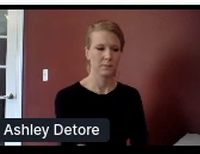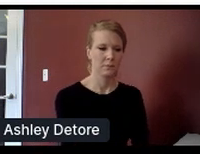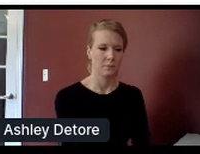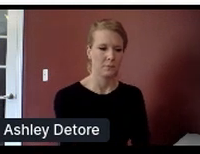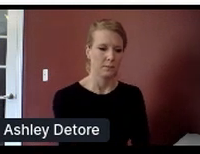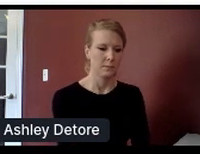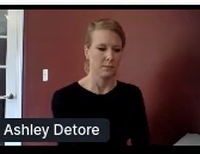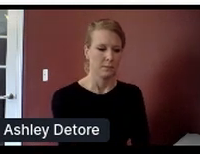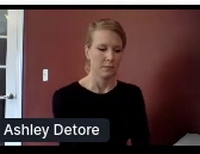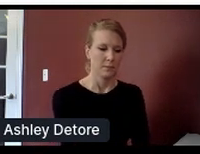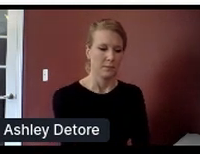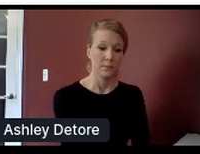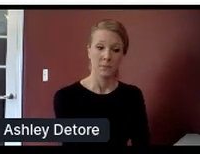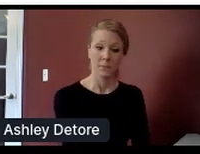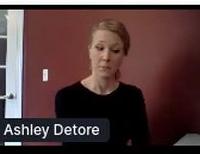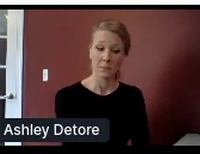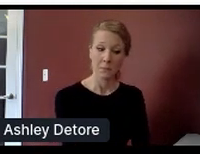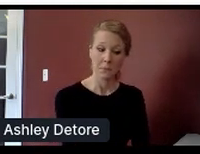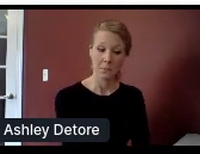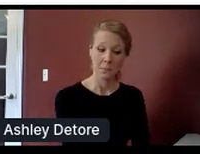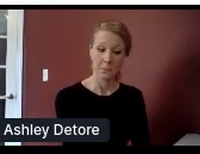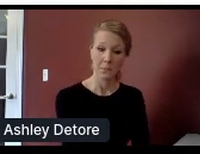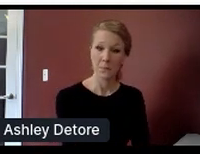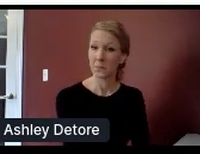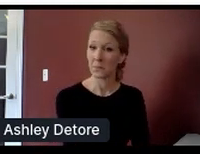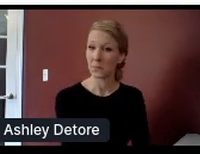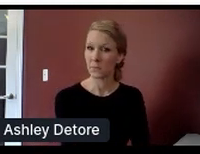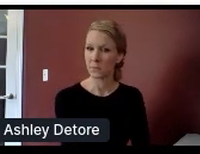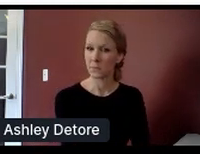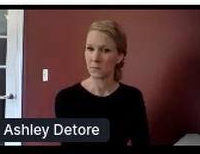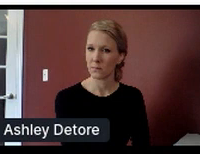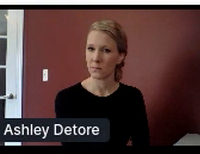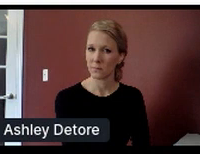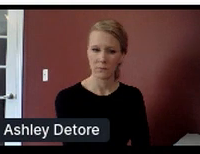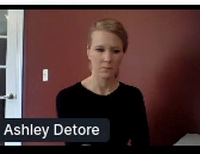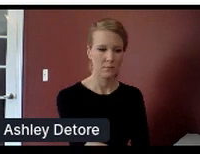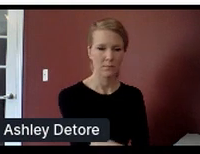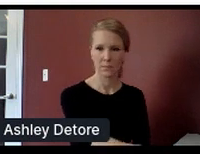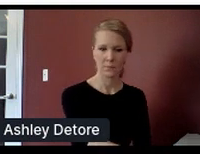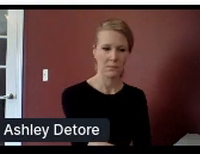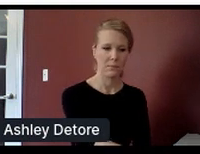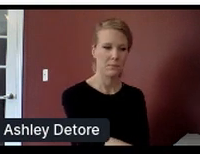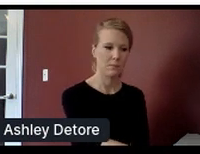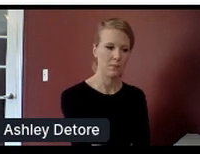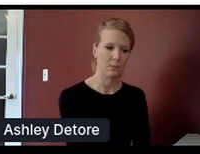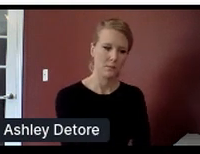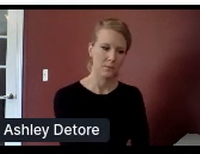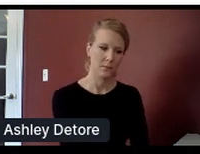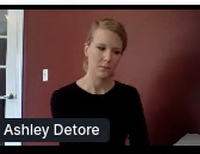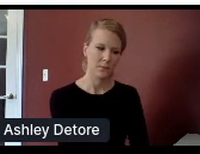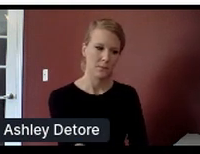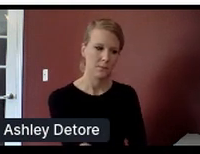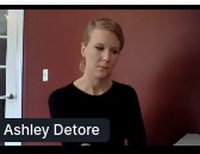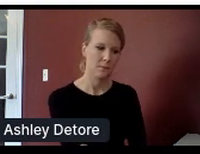I put the poll up. So they should-- No, you don't need to put it up. We'll do it on the next slide.